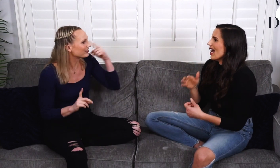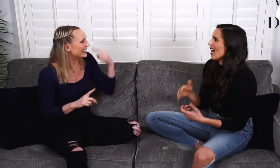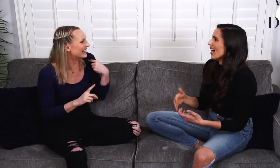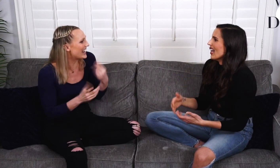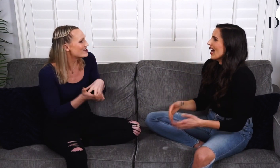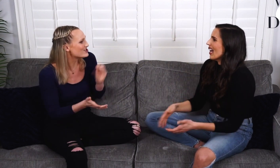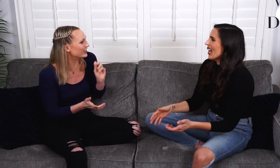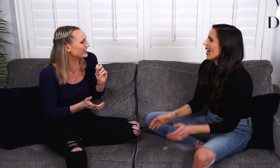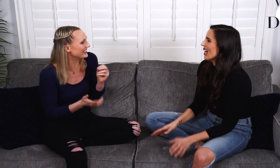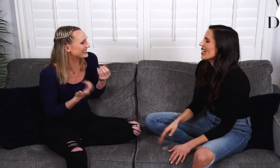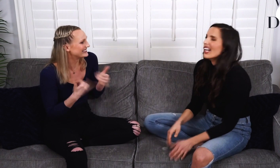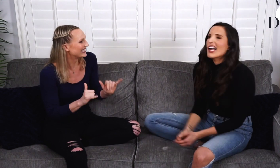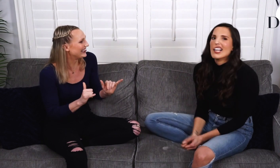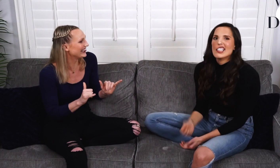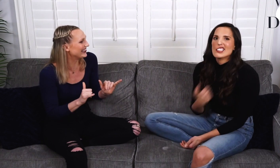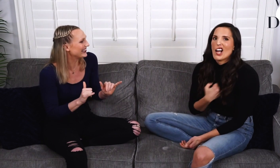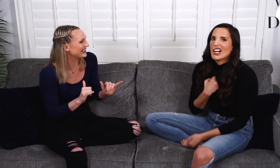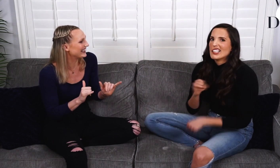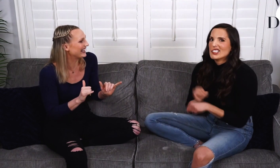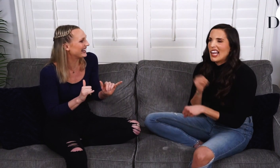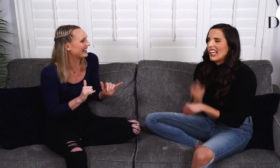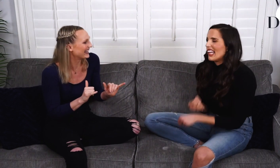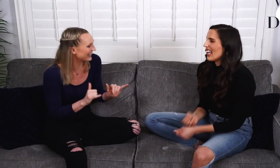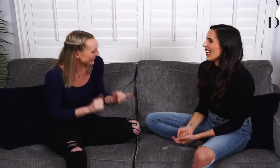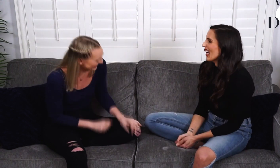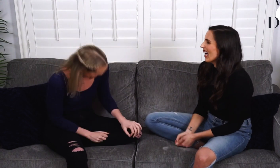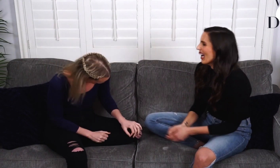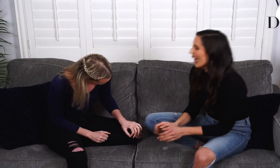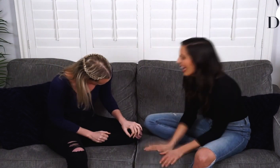No, I don't think I've learned... still. - Sorry Jenny!